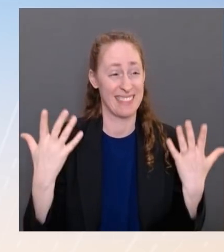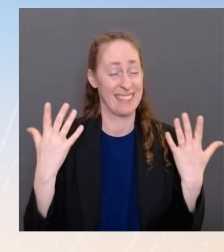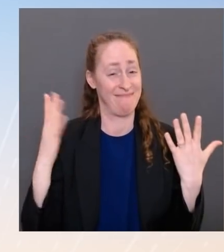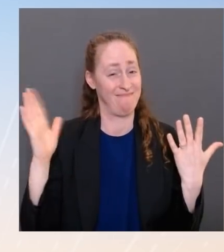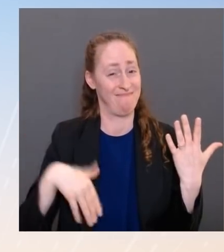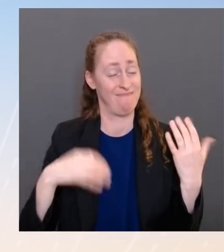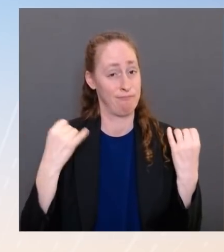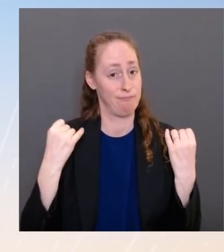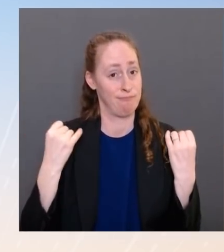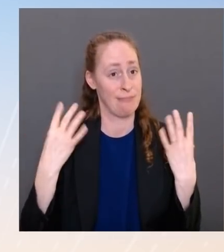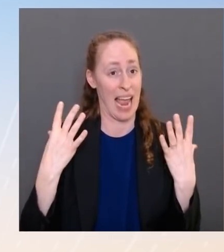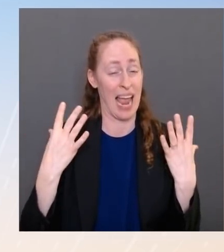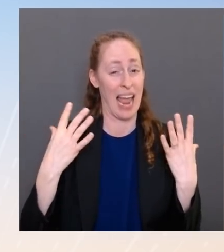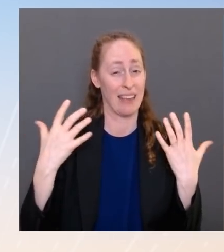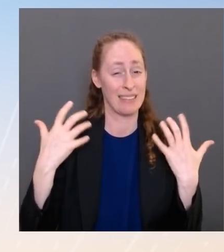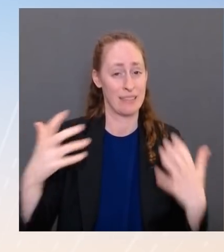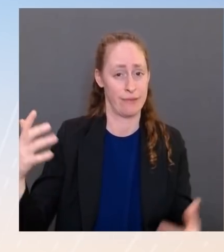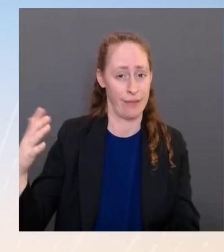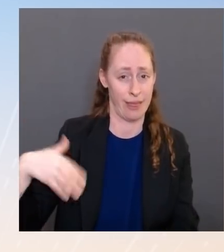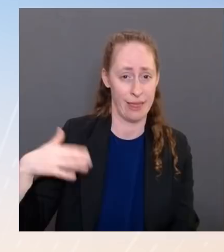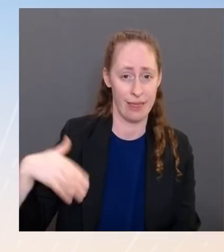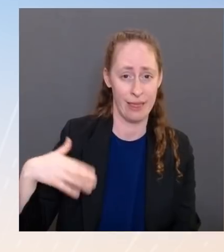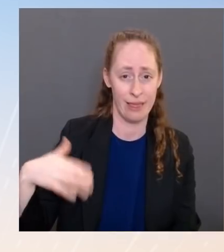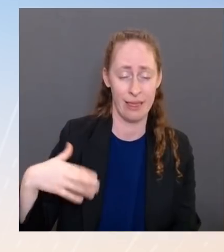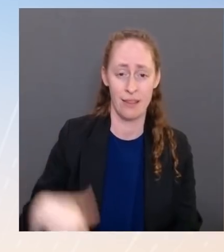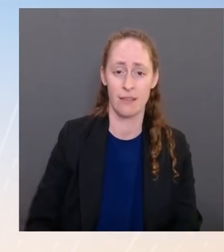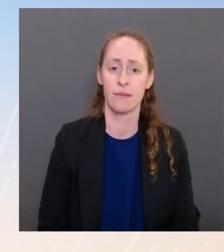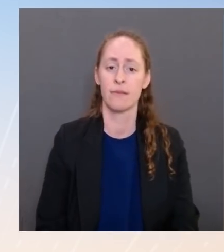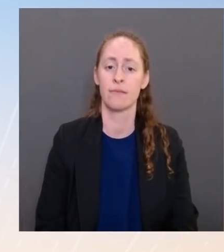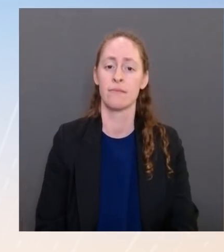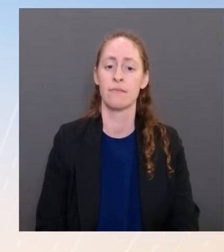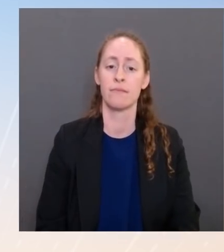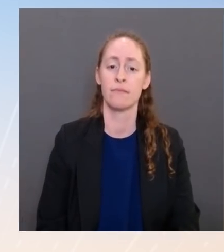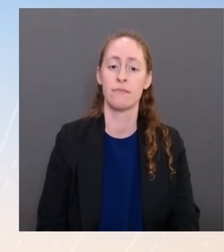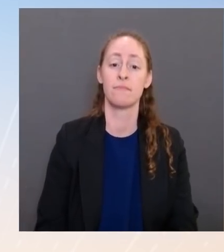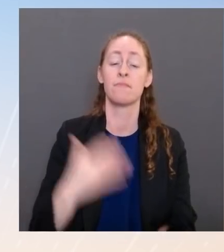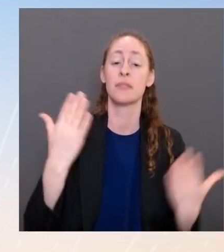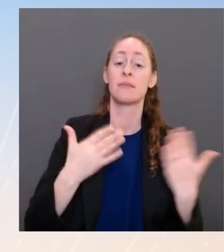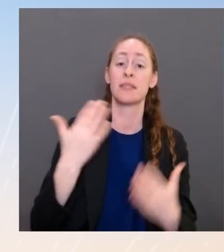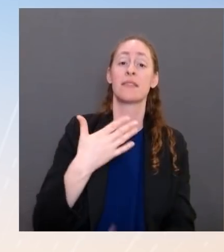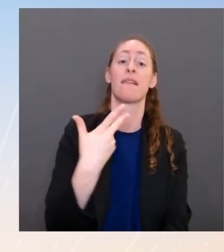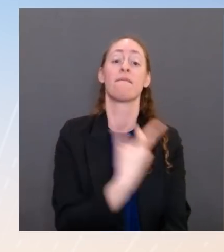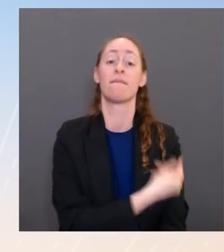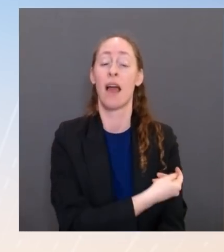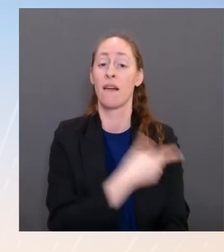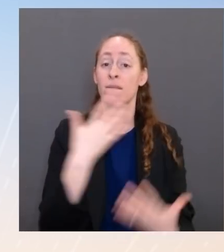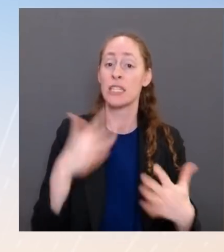even if they're vaccinated and not yet boosted, to massively reduce their likelihood of hospitalization and death.